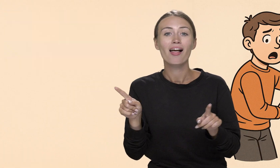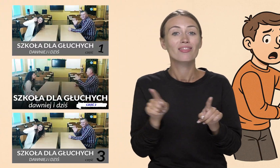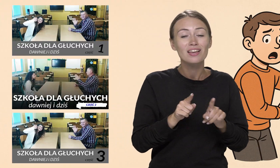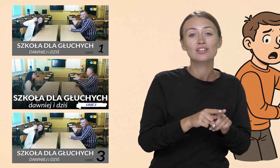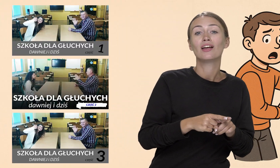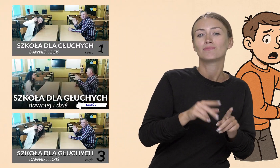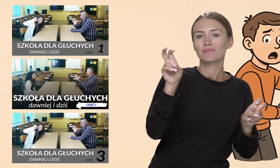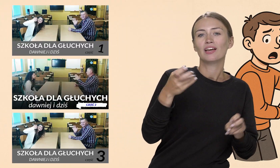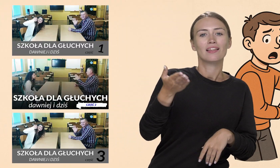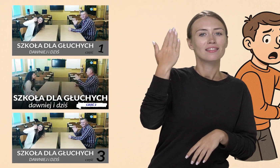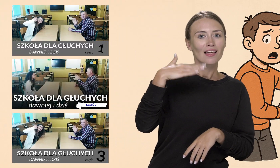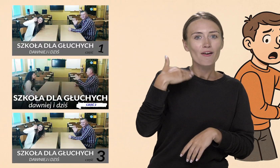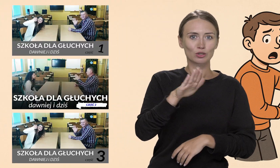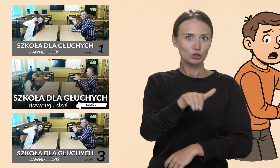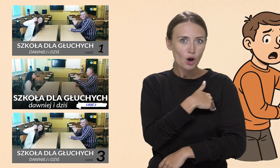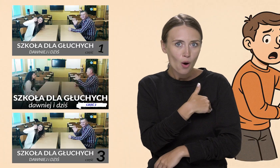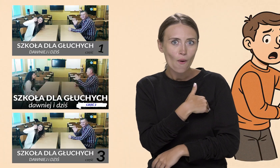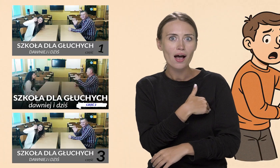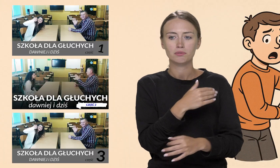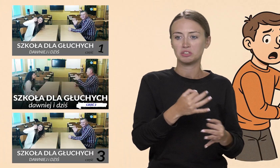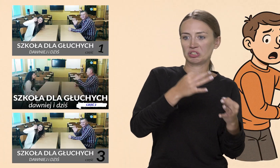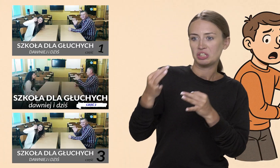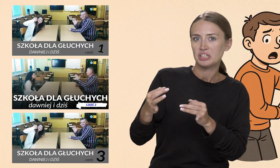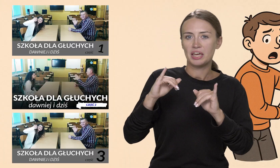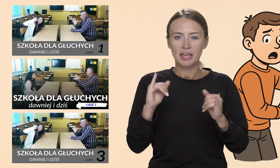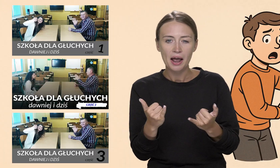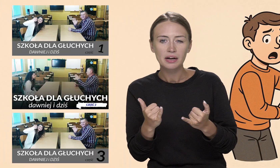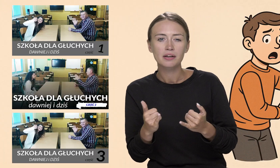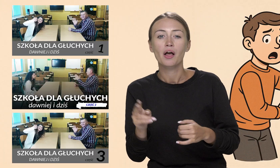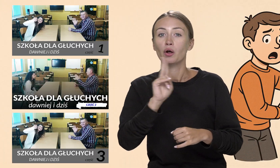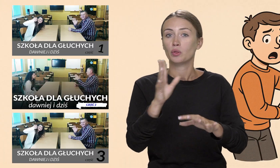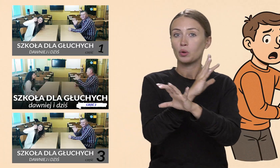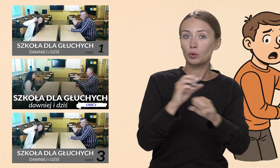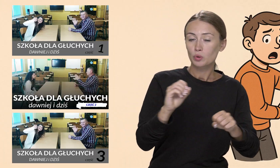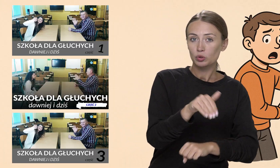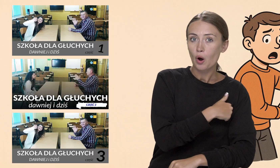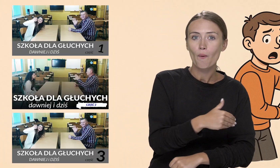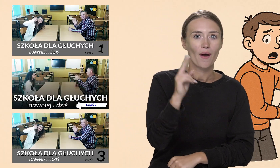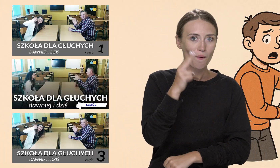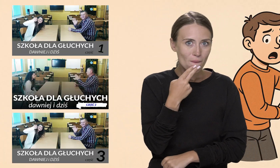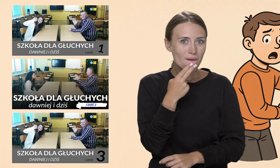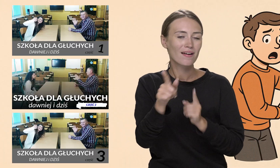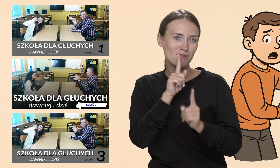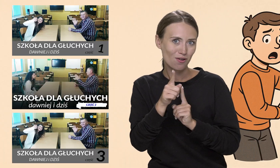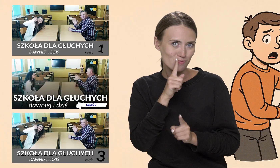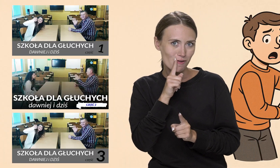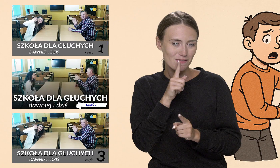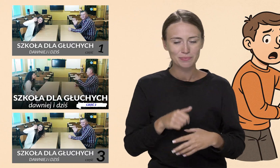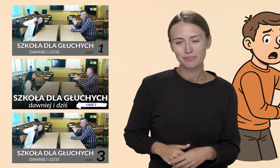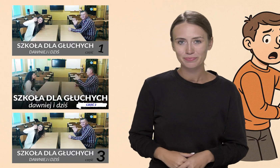and “Schools for the Deaf: Past and Present — A Conversation with Alumni of Schools for the Deaf.”